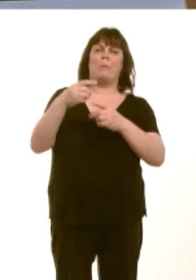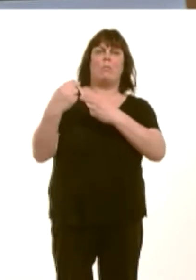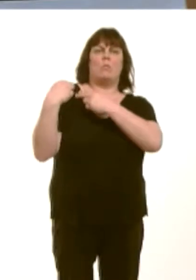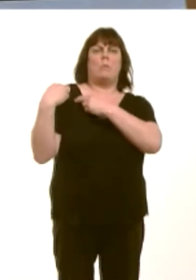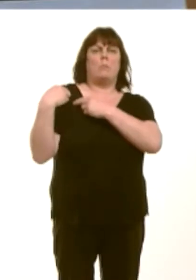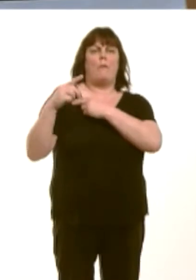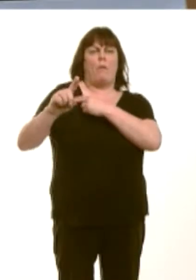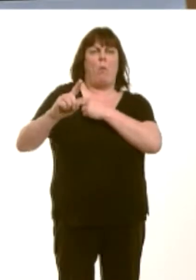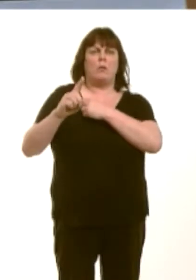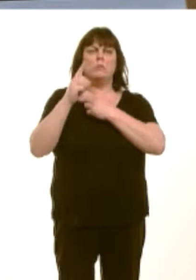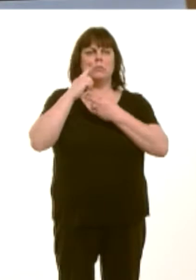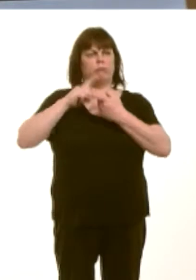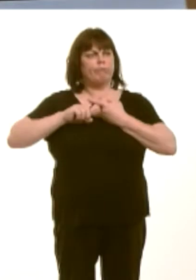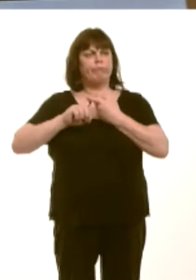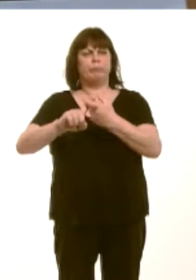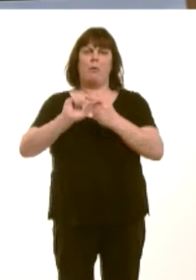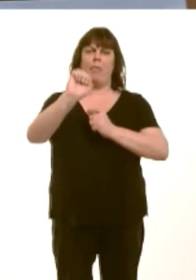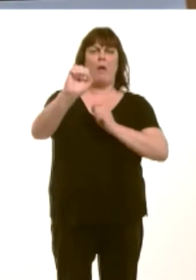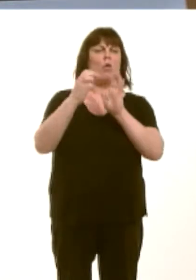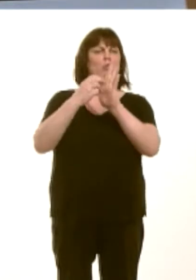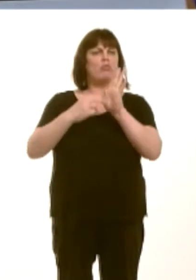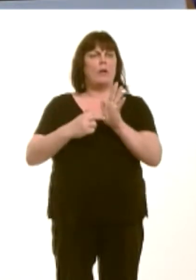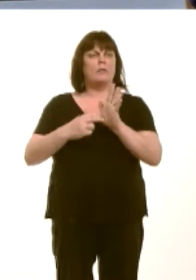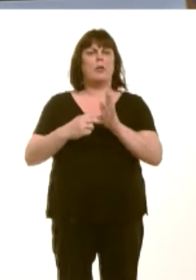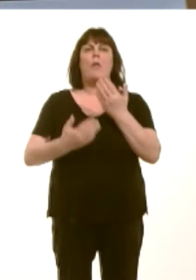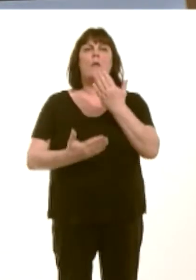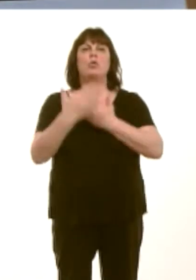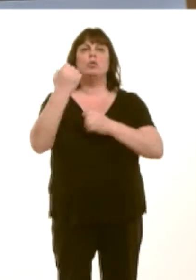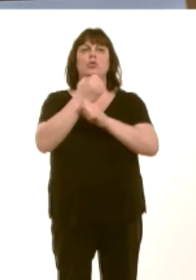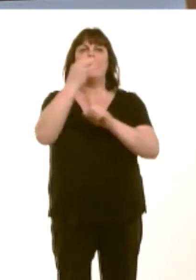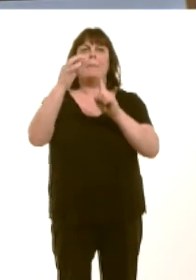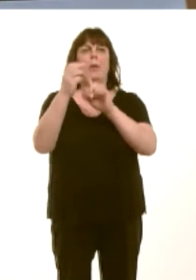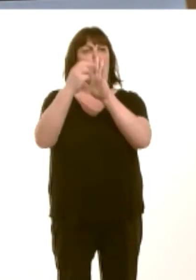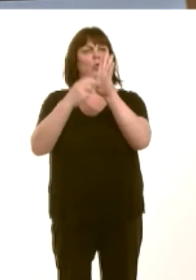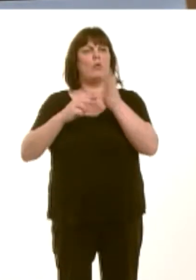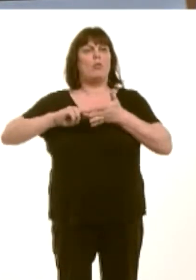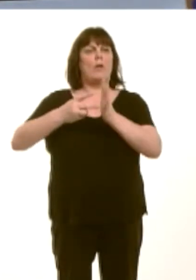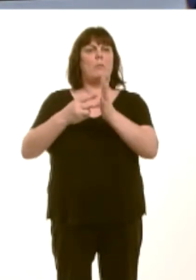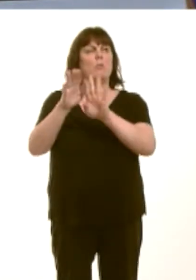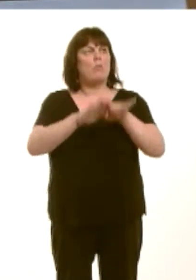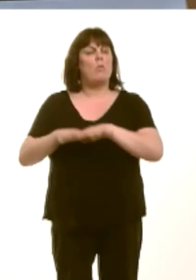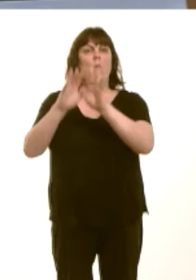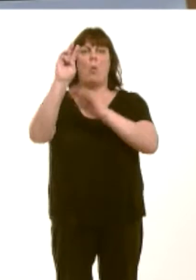the contract that they have entered into. The new GP contract arrangements for Wales provide a new agreed mechanism for addressing